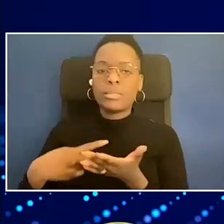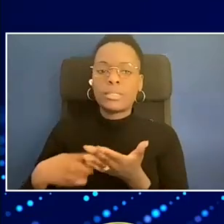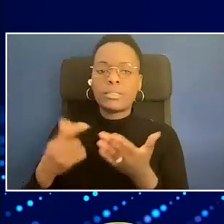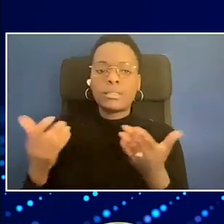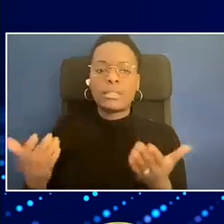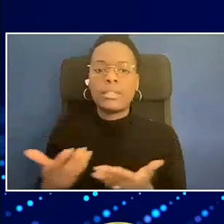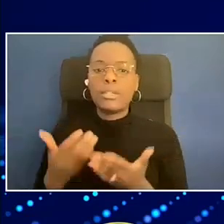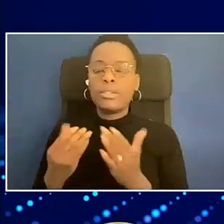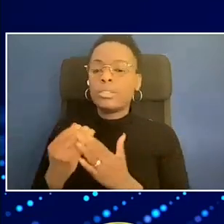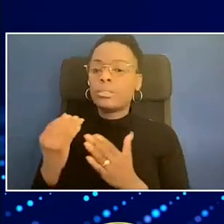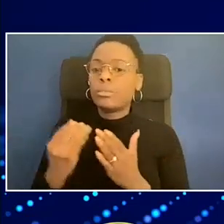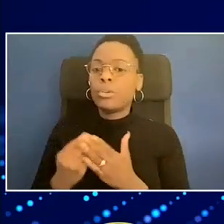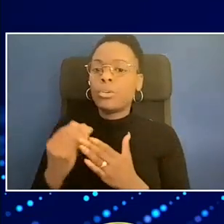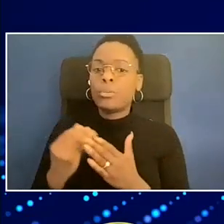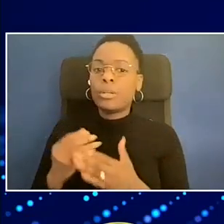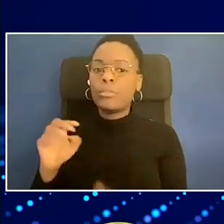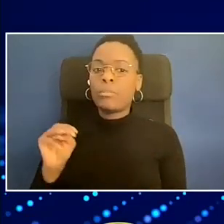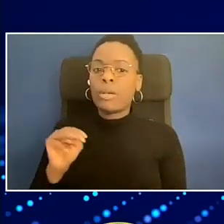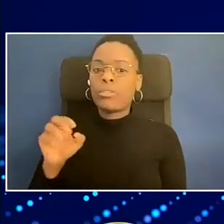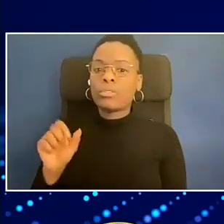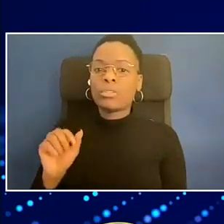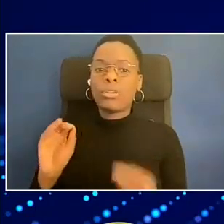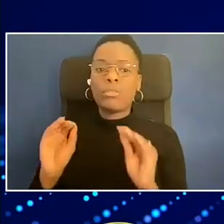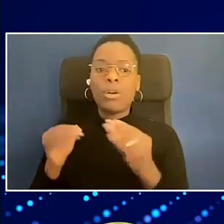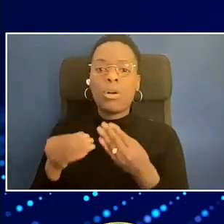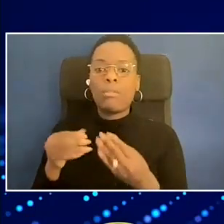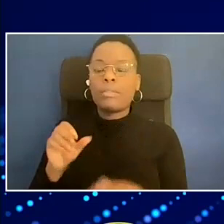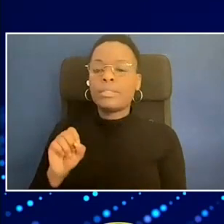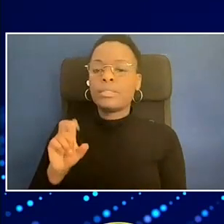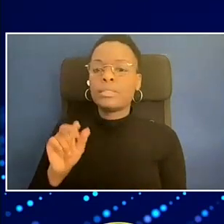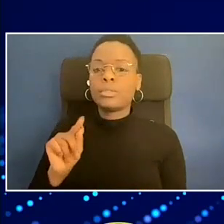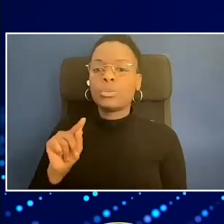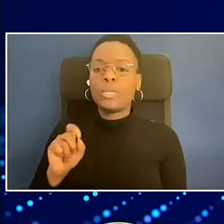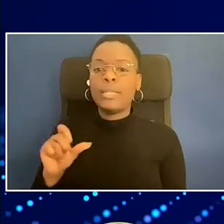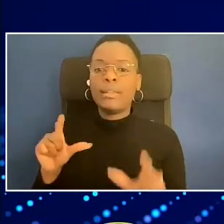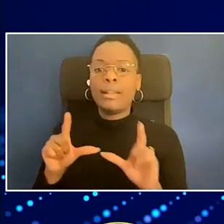of Microsoft Office Suite licenses for our students, which certainly an individual